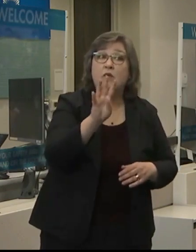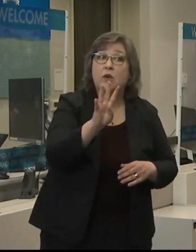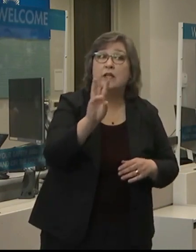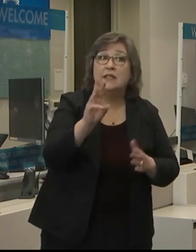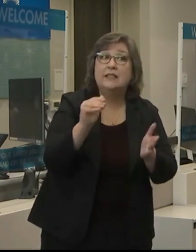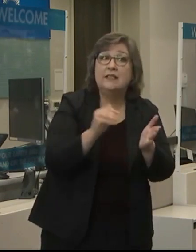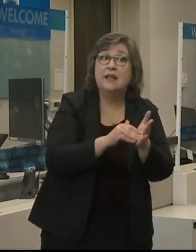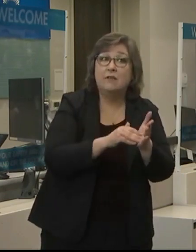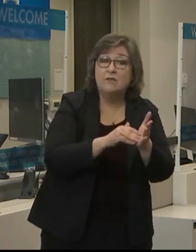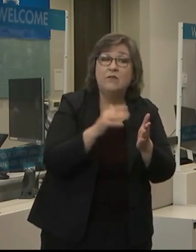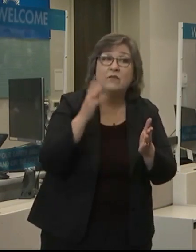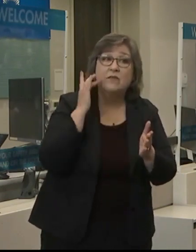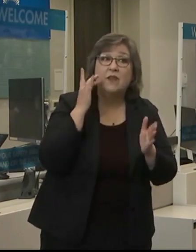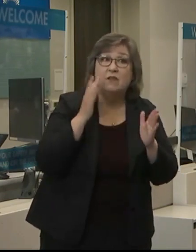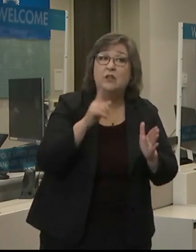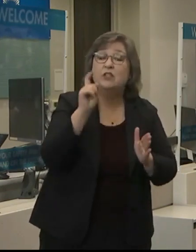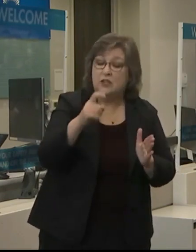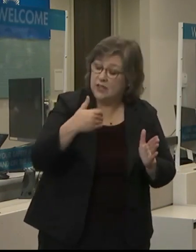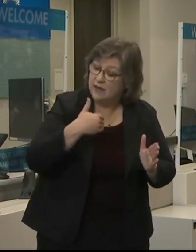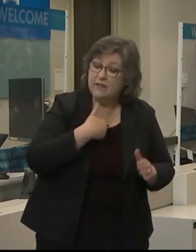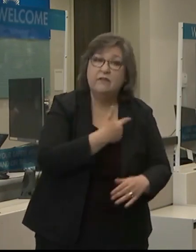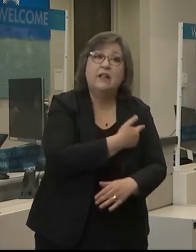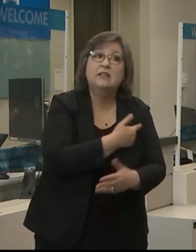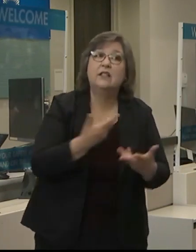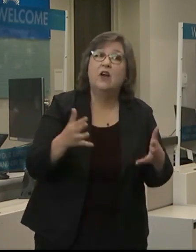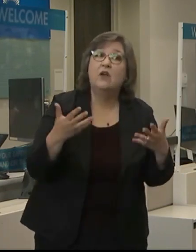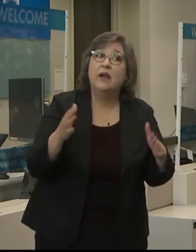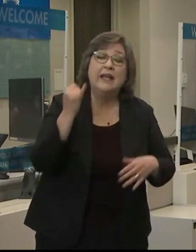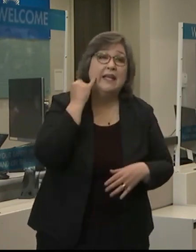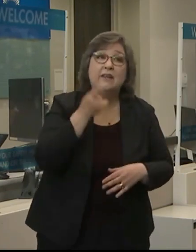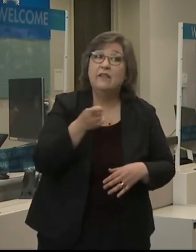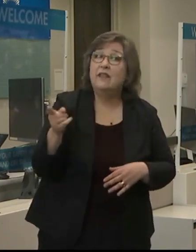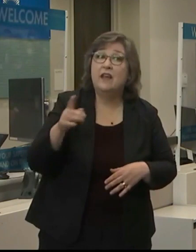vaccinated. And if they're not vaccinated and cannot verify that